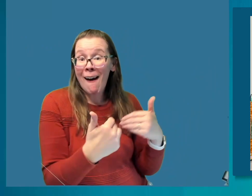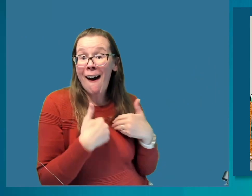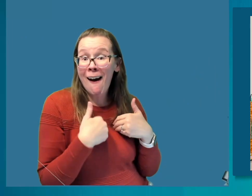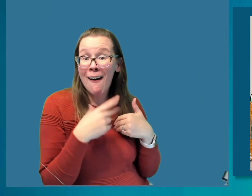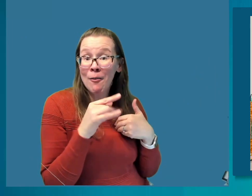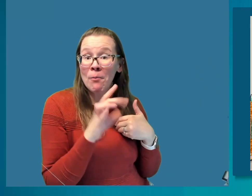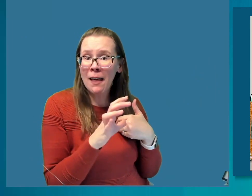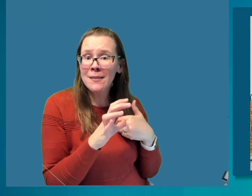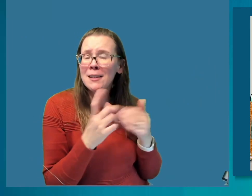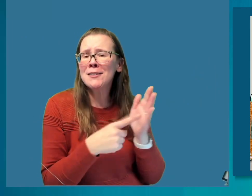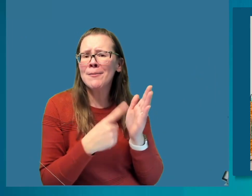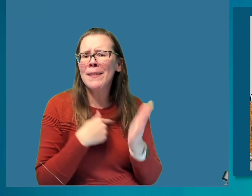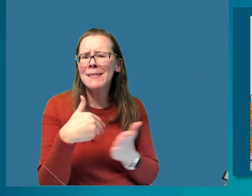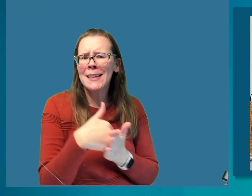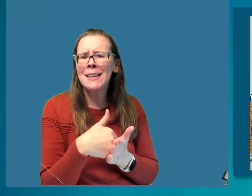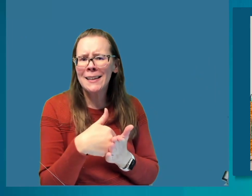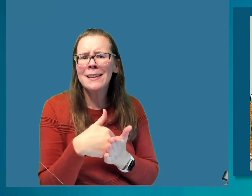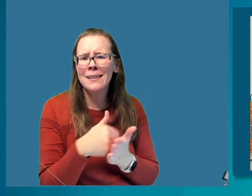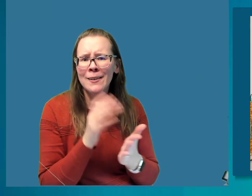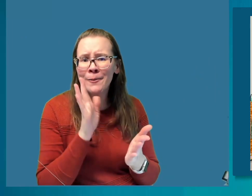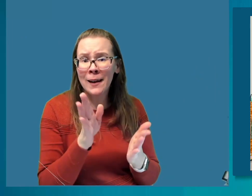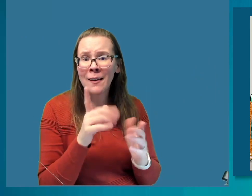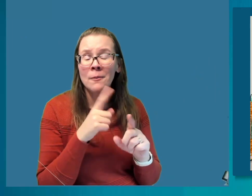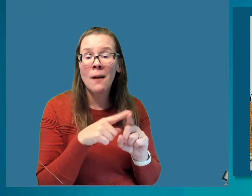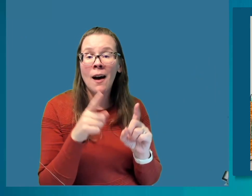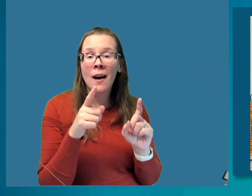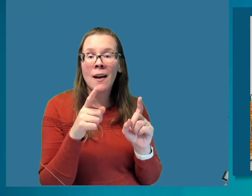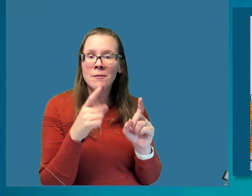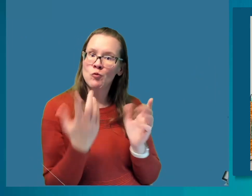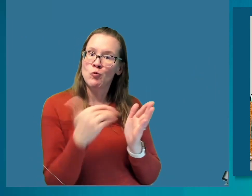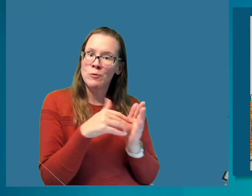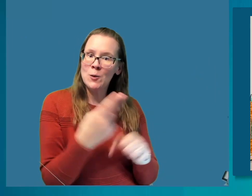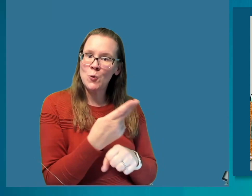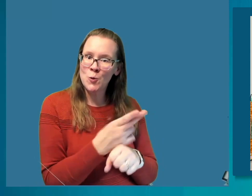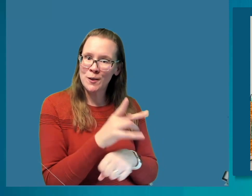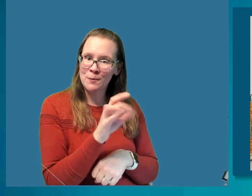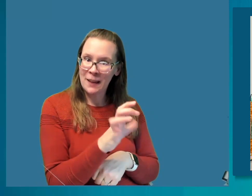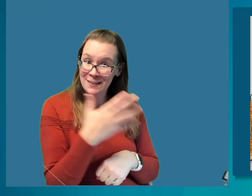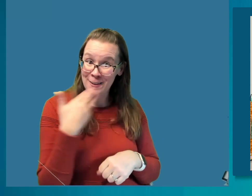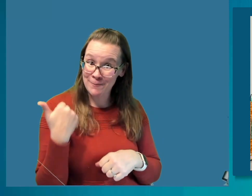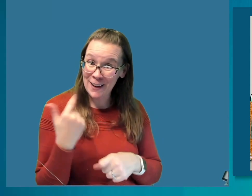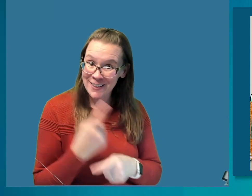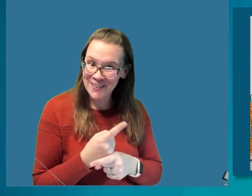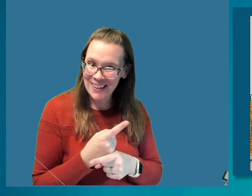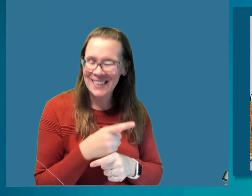many of us ordering off of Etsy or other online stores will end up with a lot of plastic, uh,